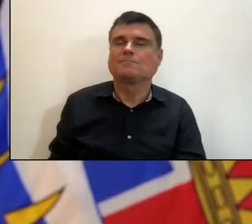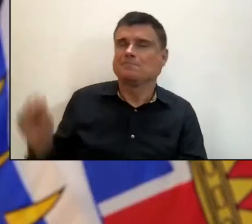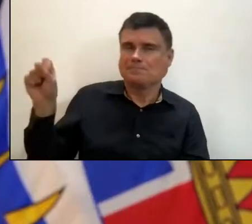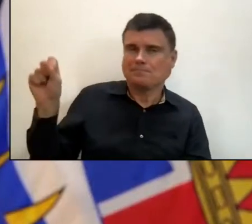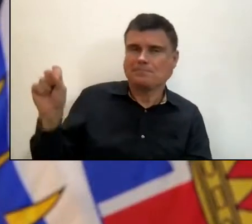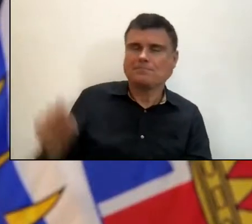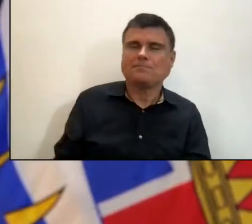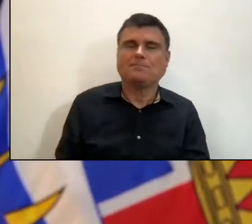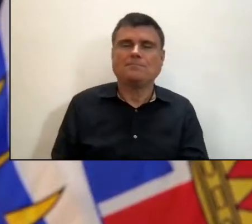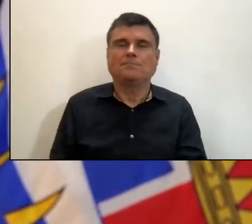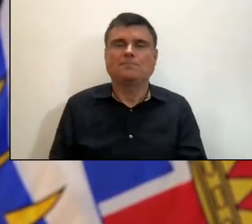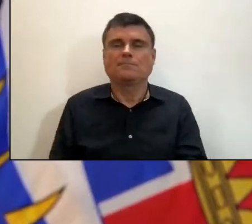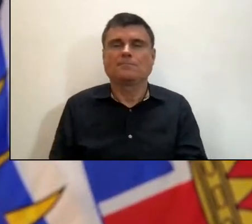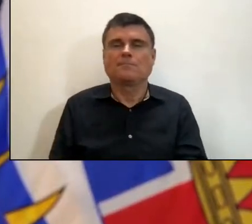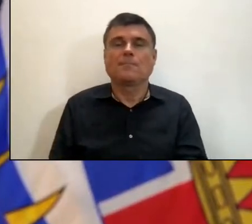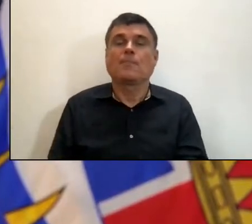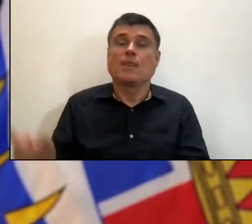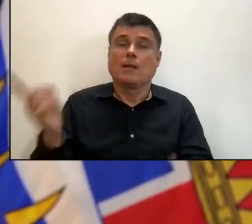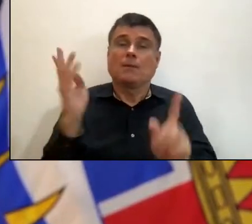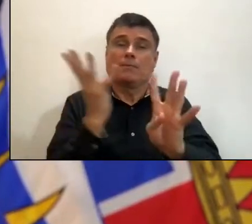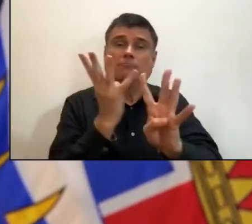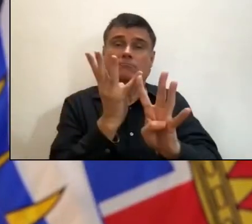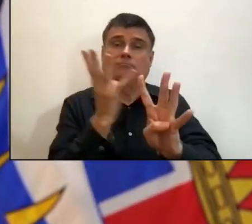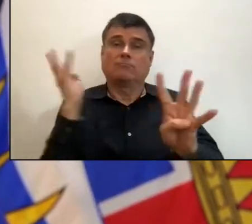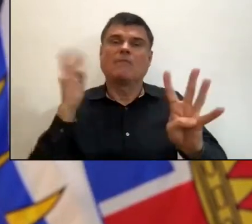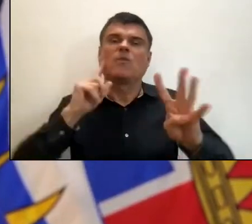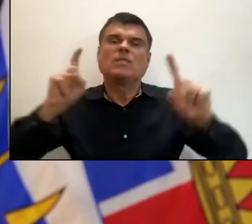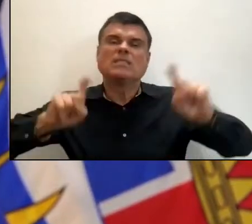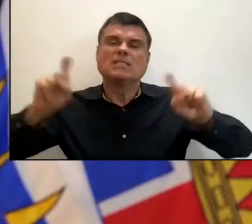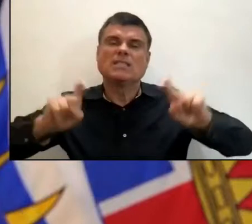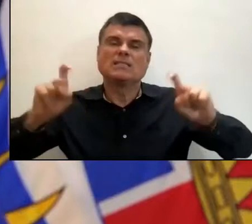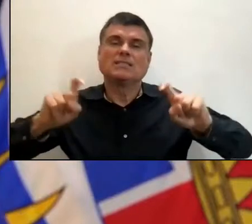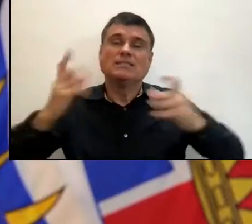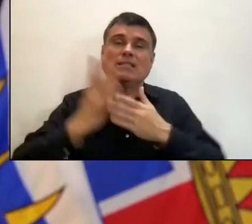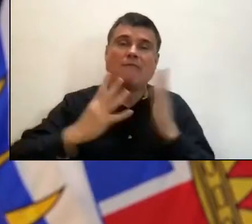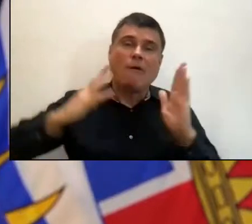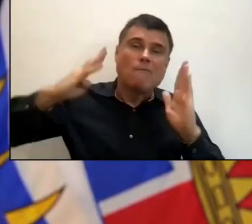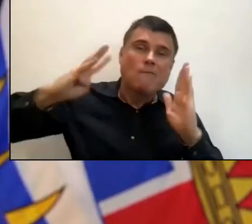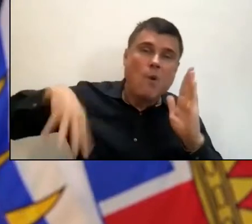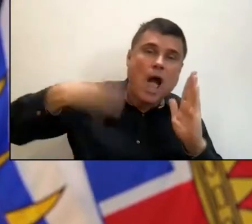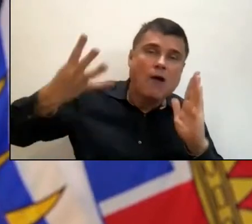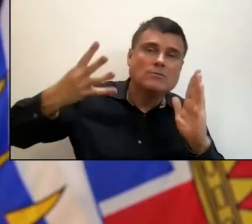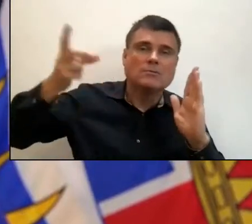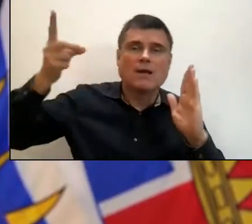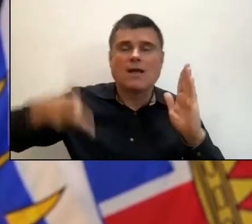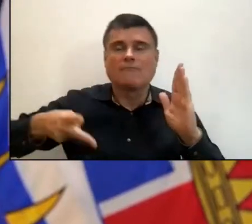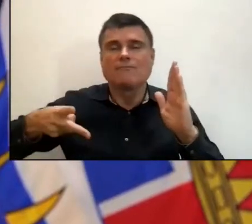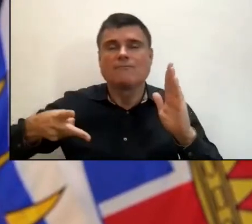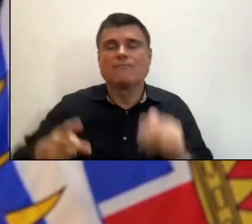some of them are four and a half hours long for COVID testing sites in Vancouver.